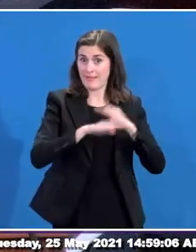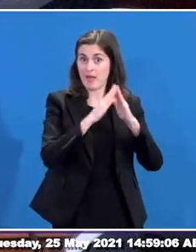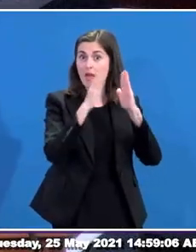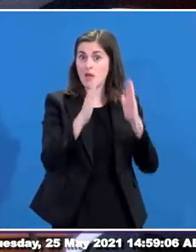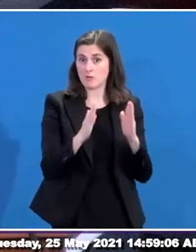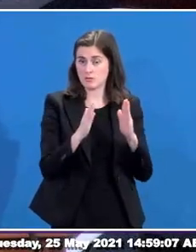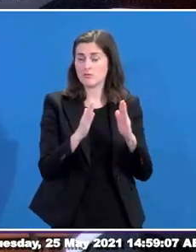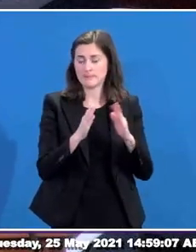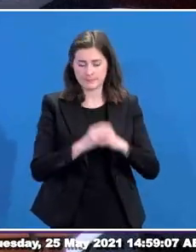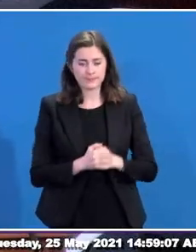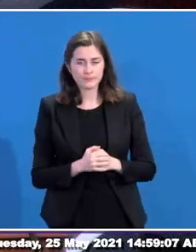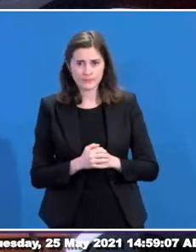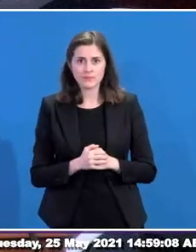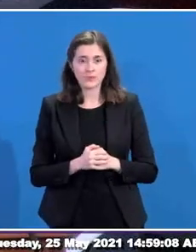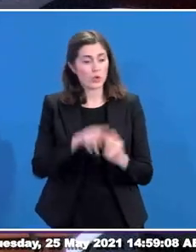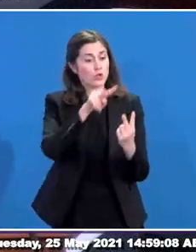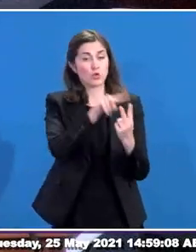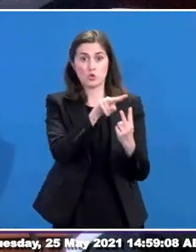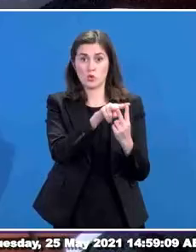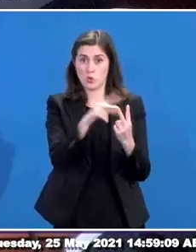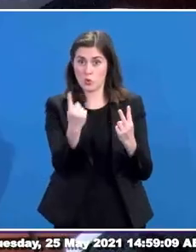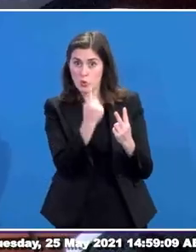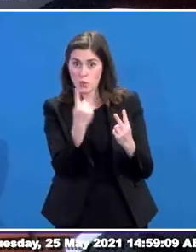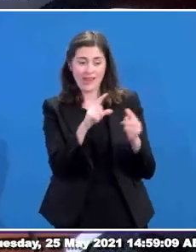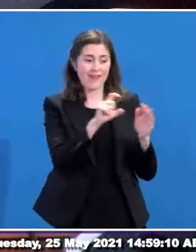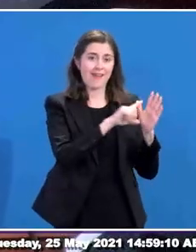those two clients being Carl and Chen.